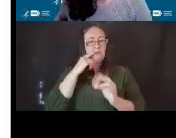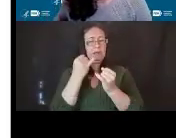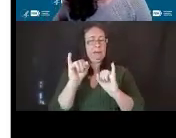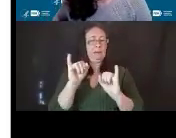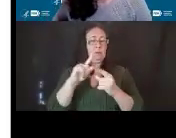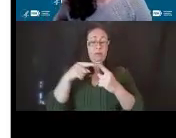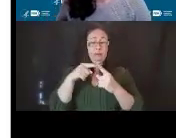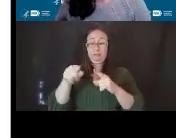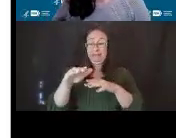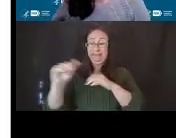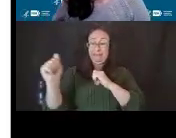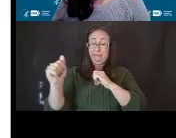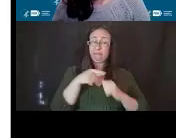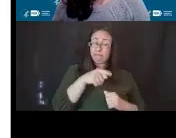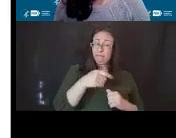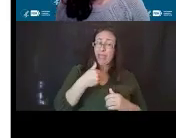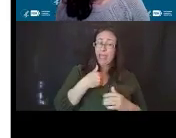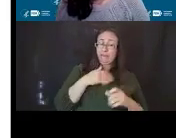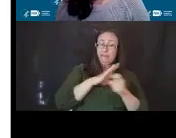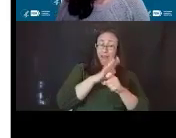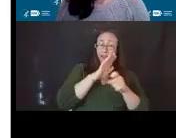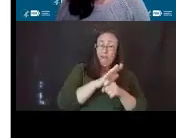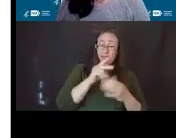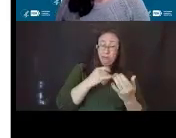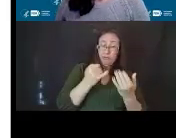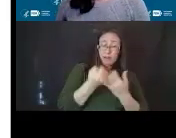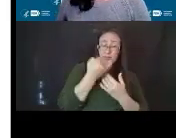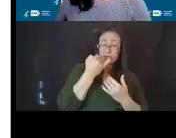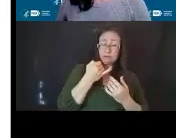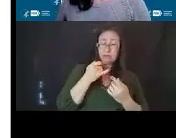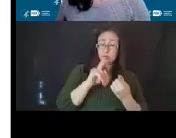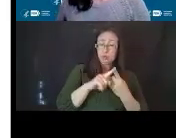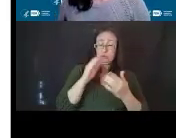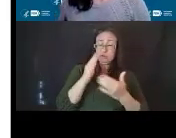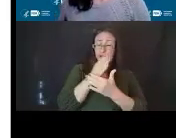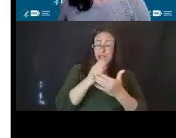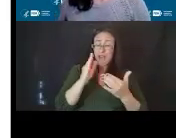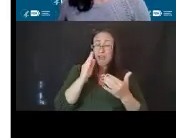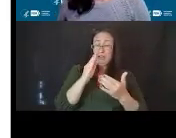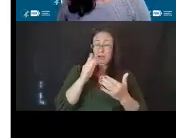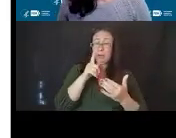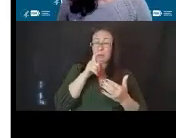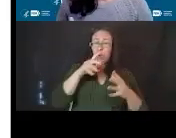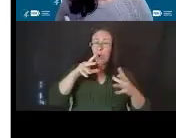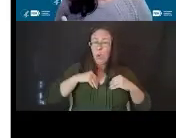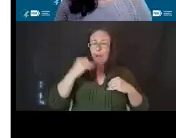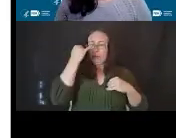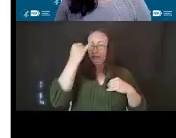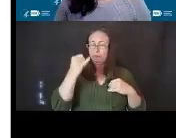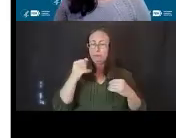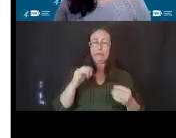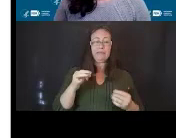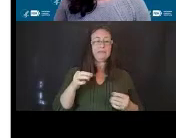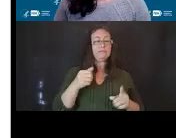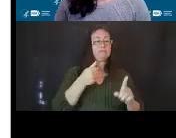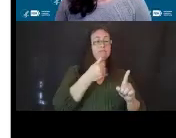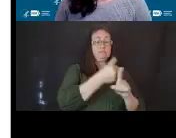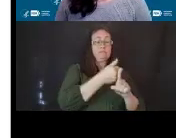Who's going to be leading what? Talk about authorship early. If you talk about authorship early